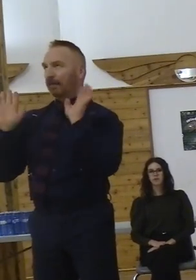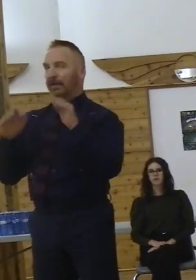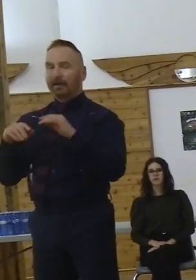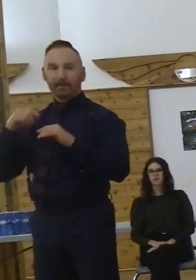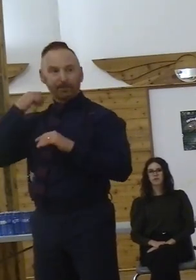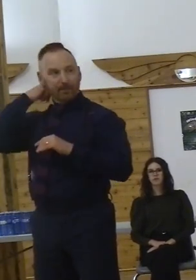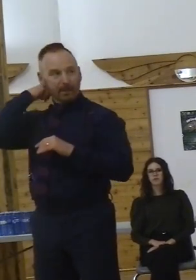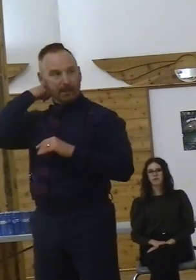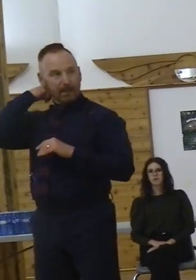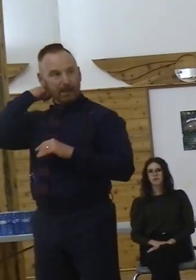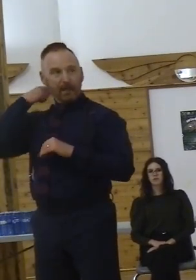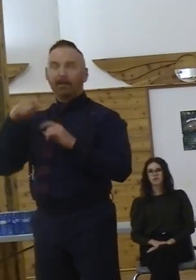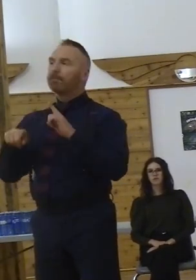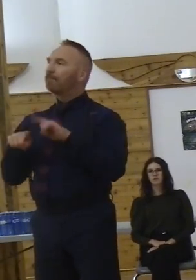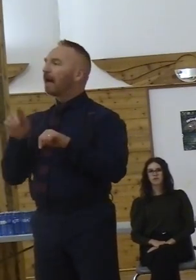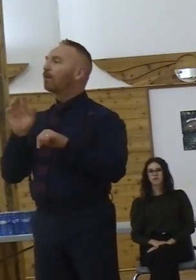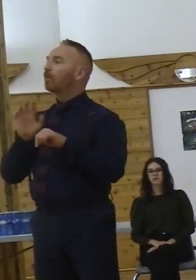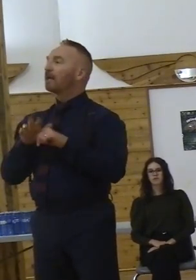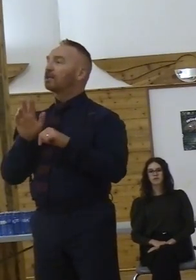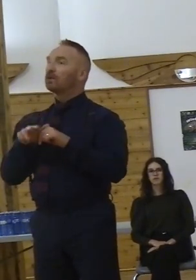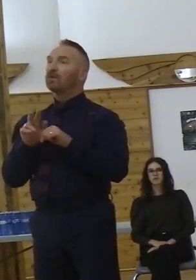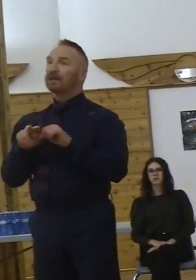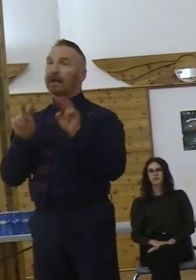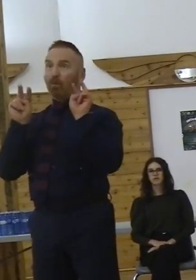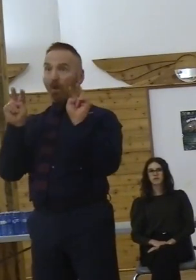But it was so beautiful to watch that.